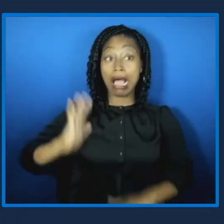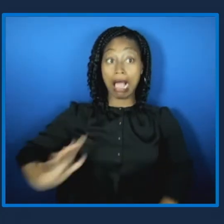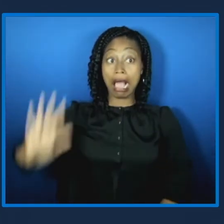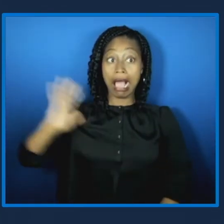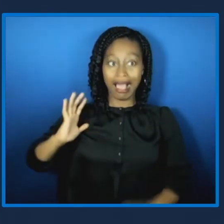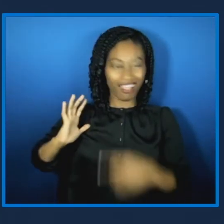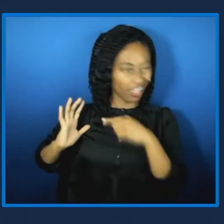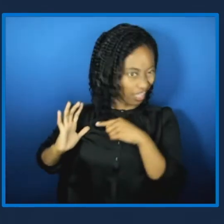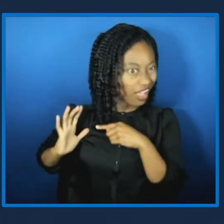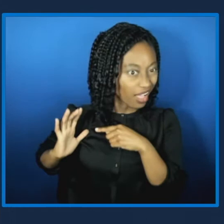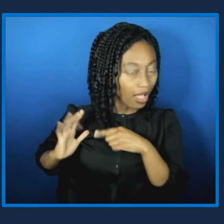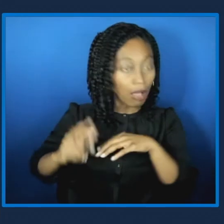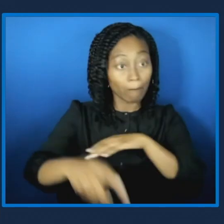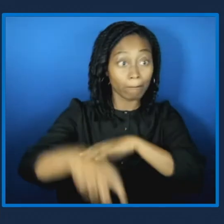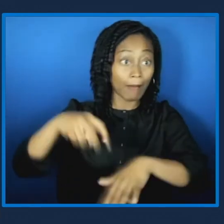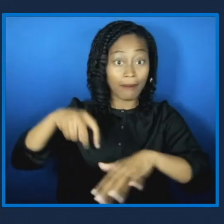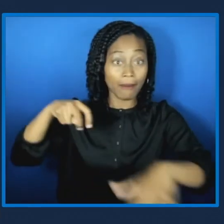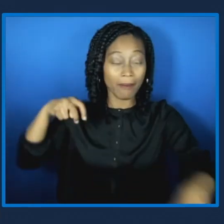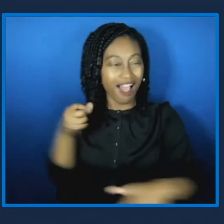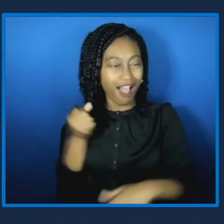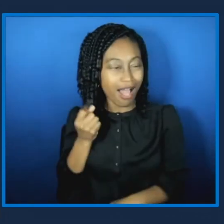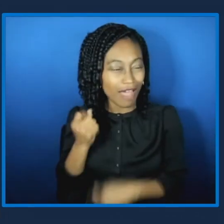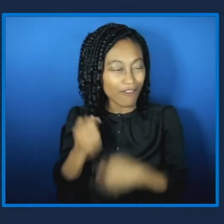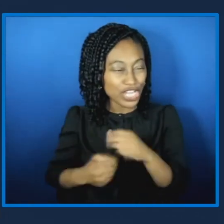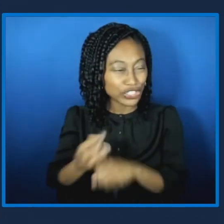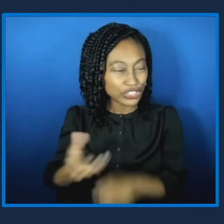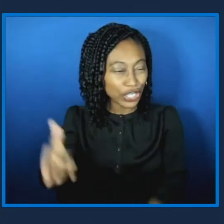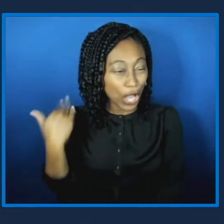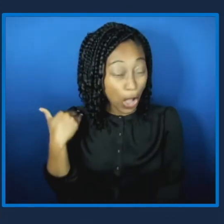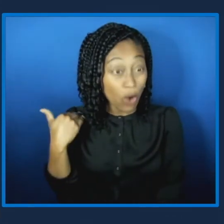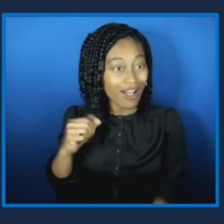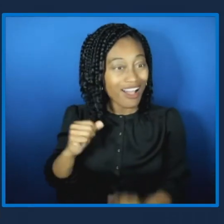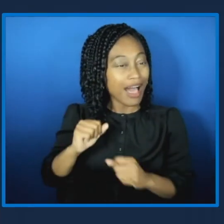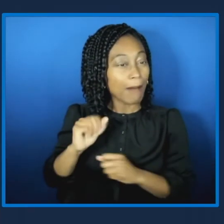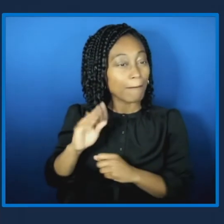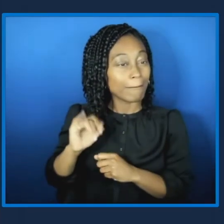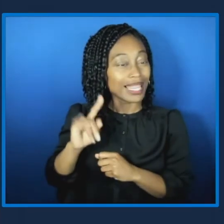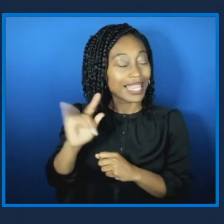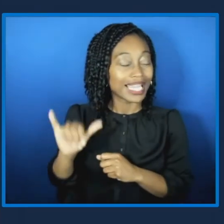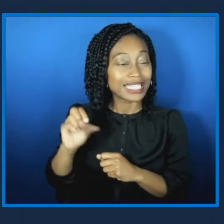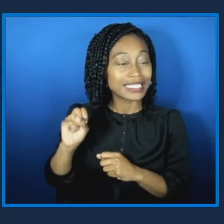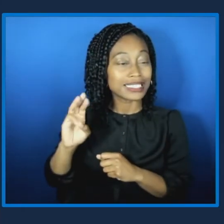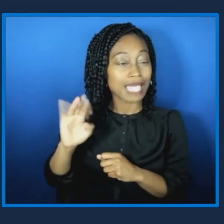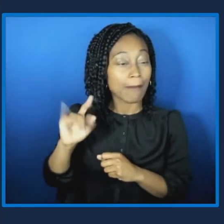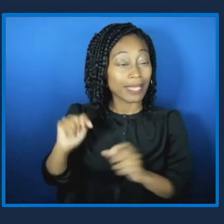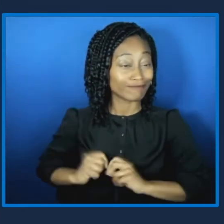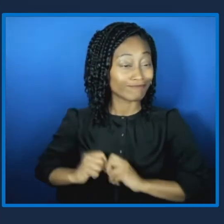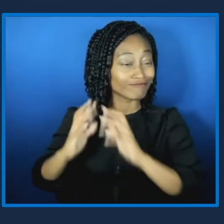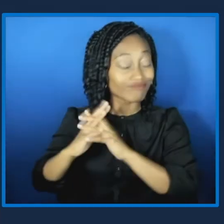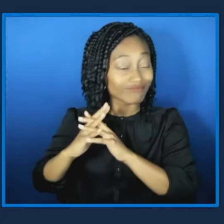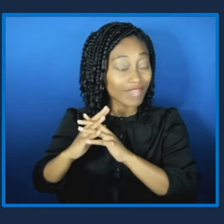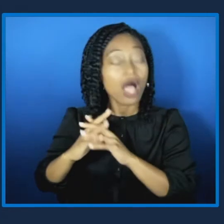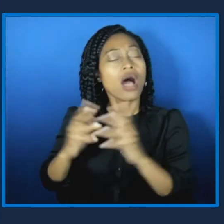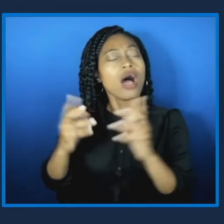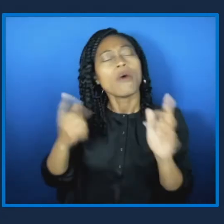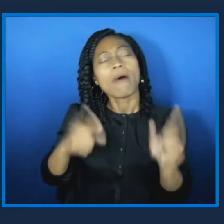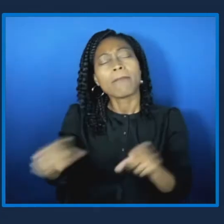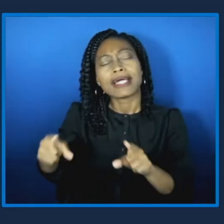So what was the conversation in disability inclusion and accessibility in 2010? How is it different now?